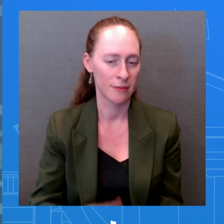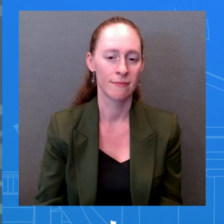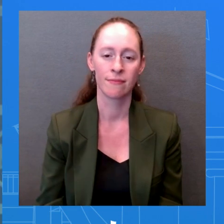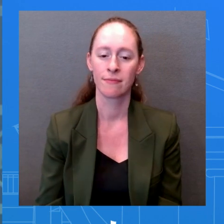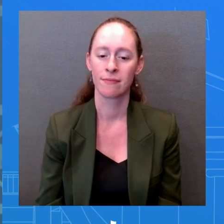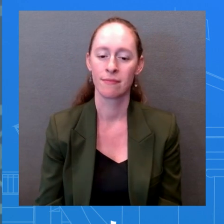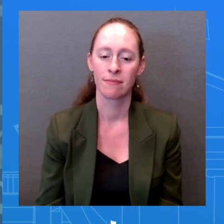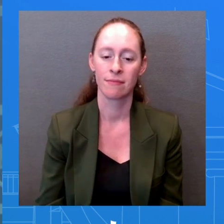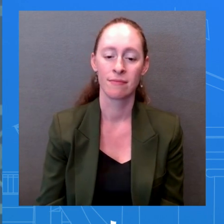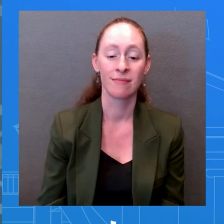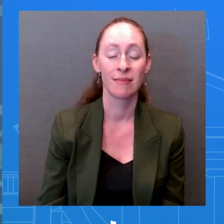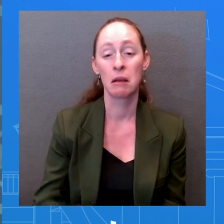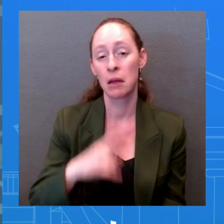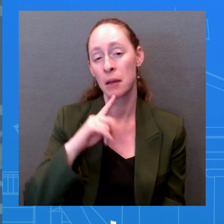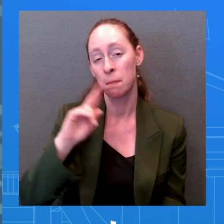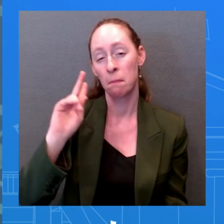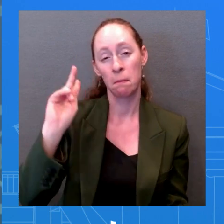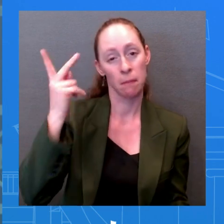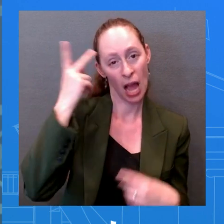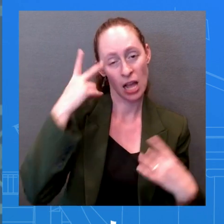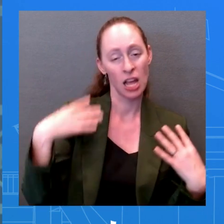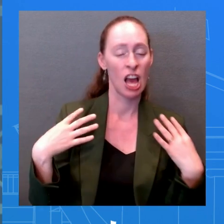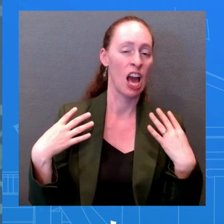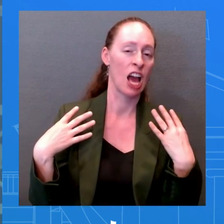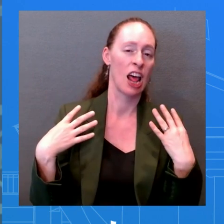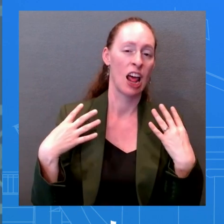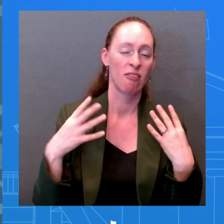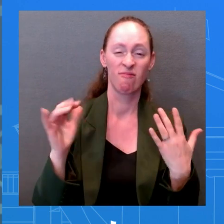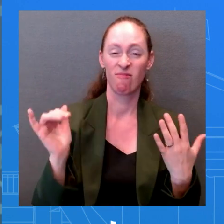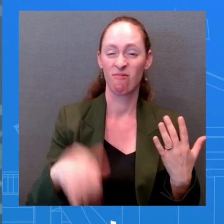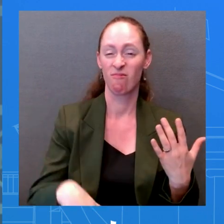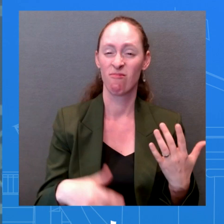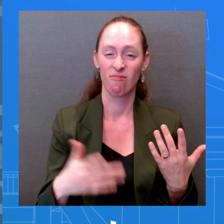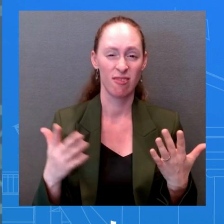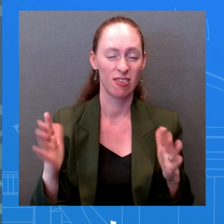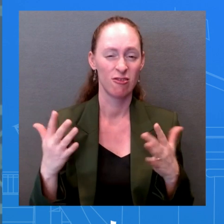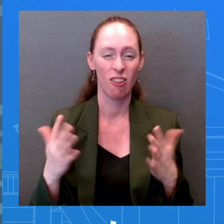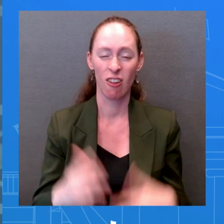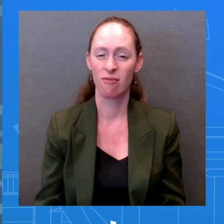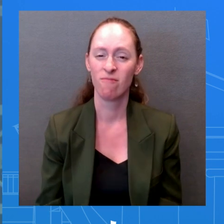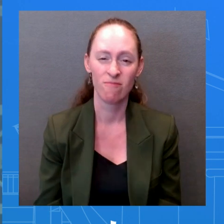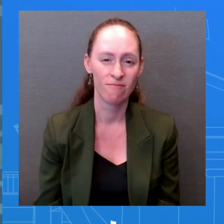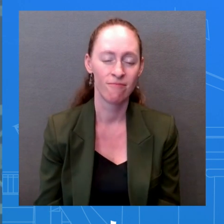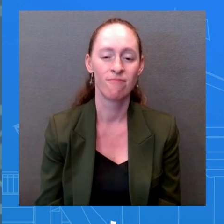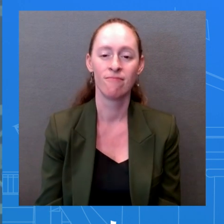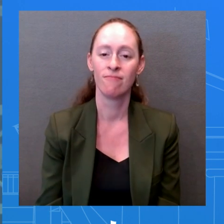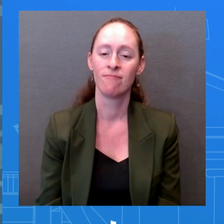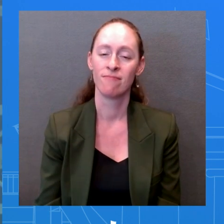And it is a cruel, inhumane way of treating people